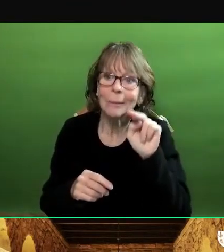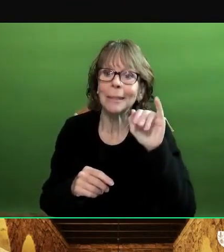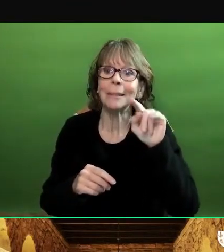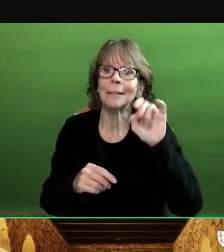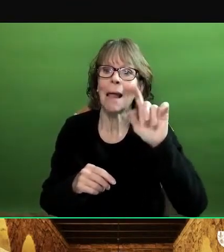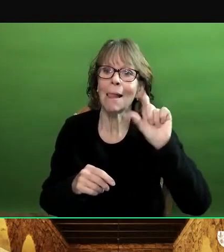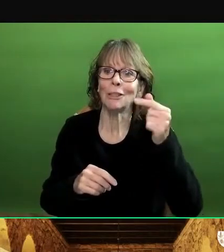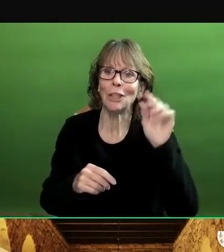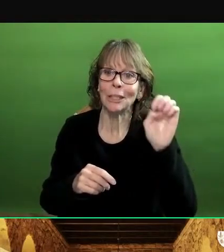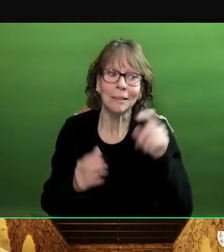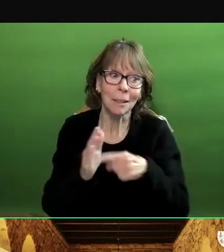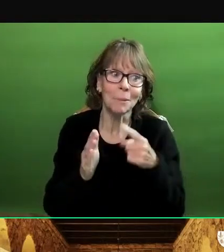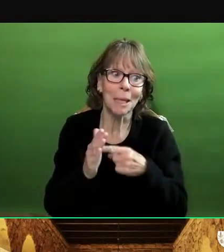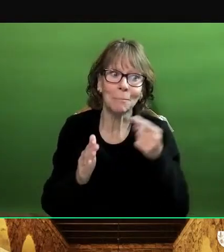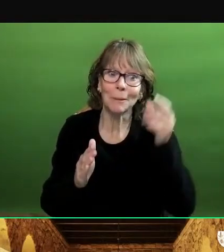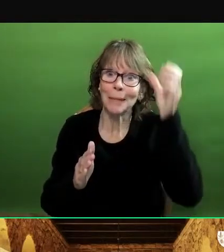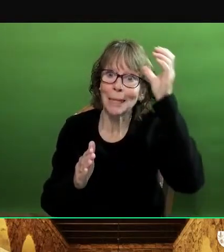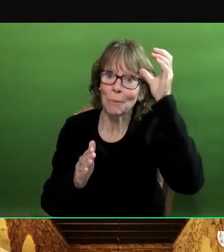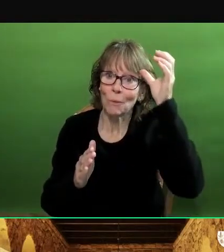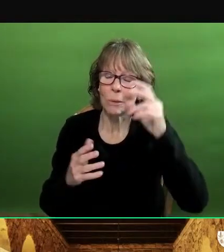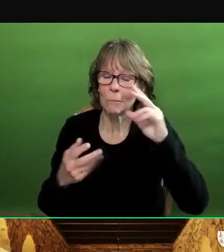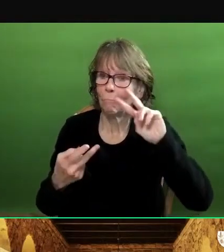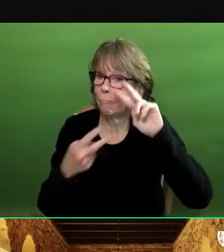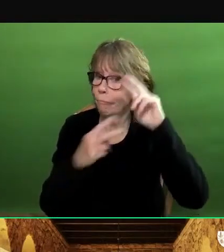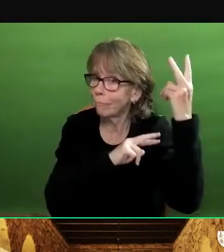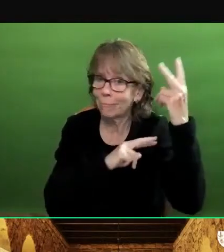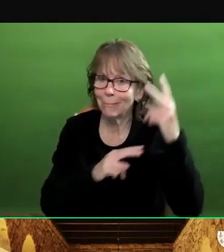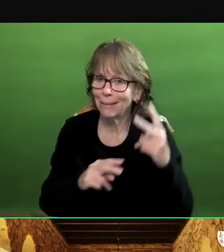And the biggest takeaway from Meredith Broussard's work for me in this book